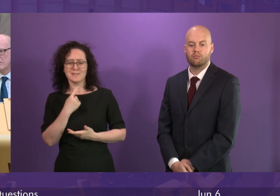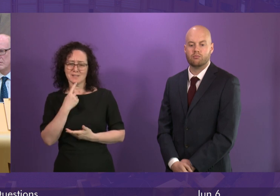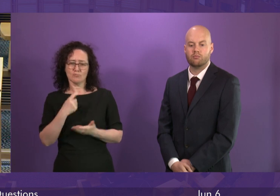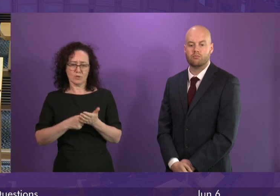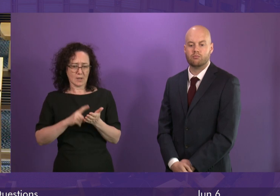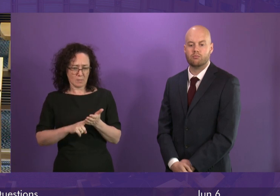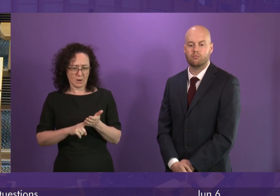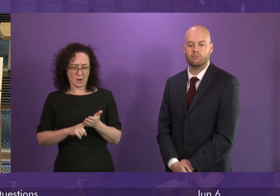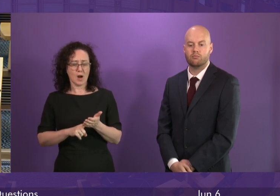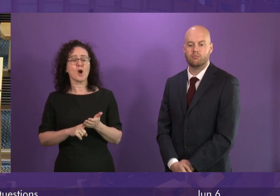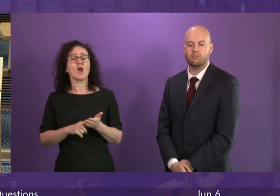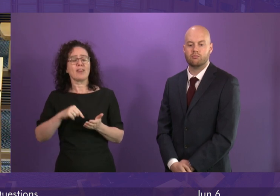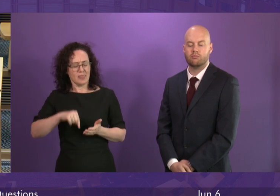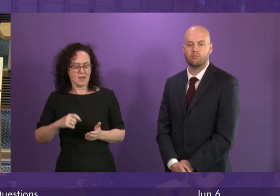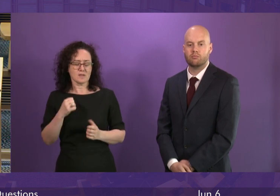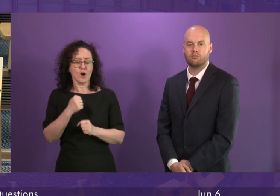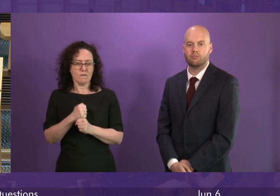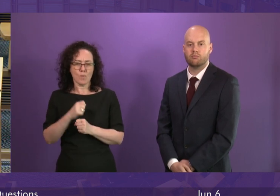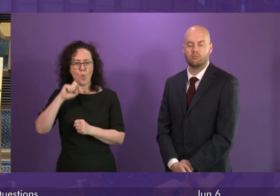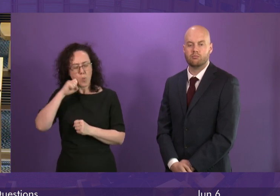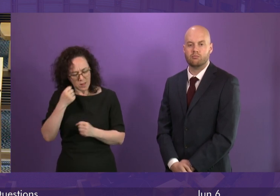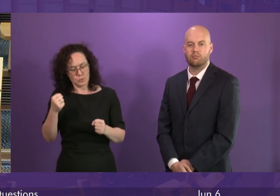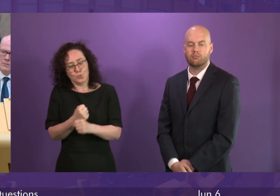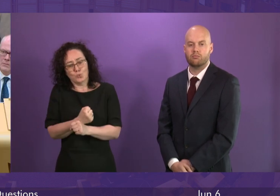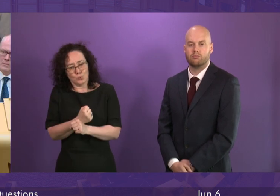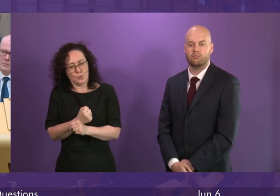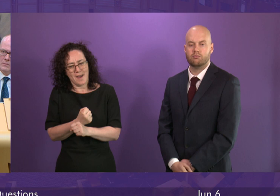Government is determined to do all that it possibly can to support individuals who live